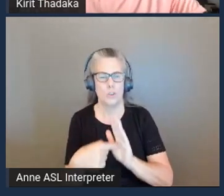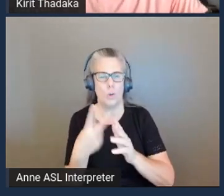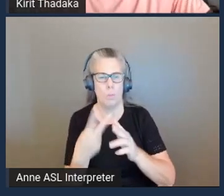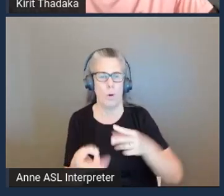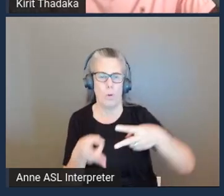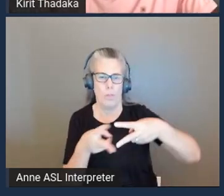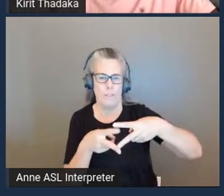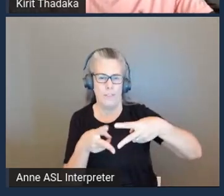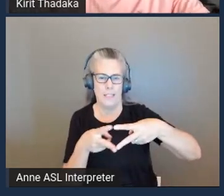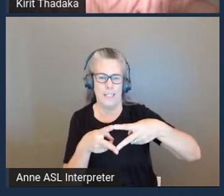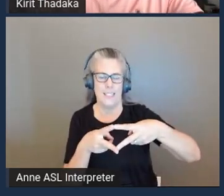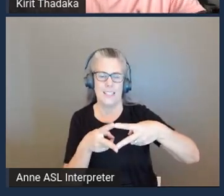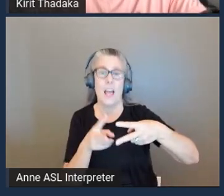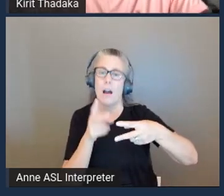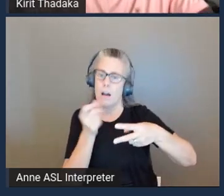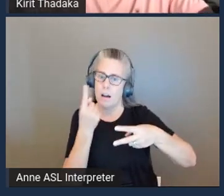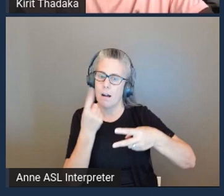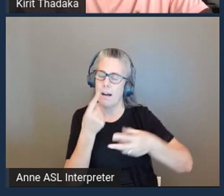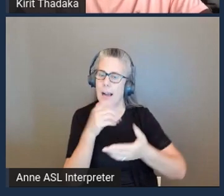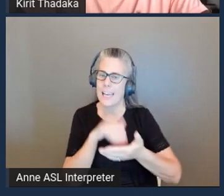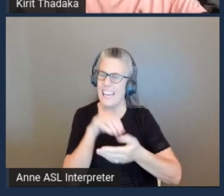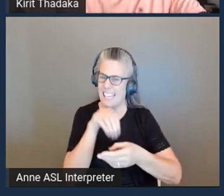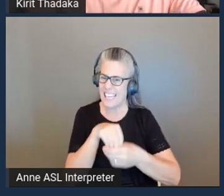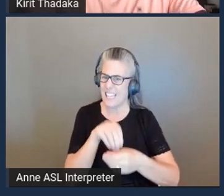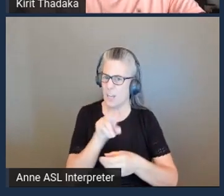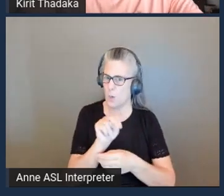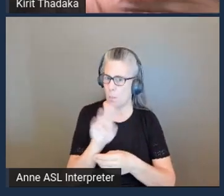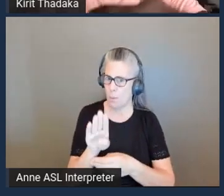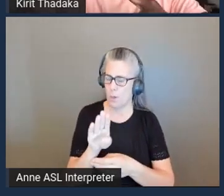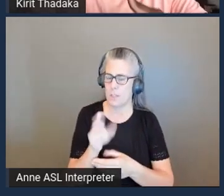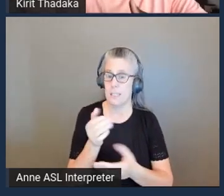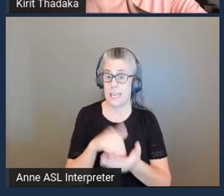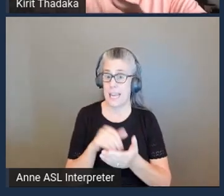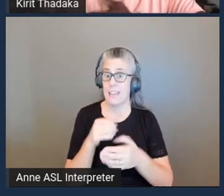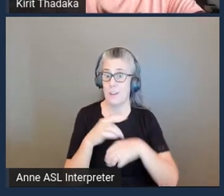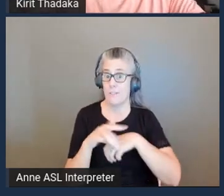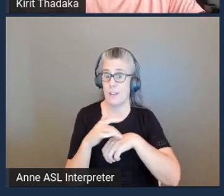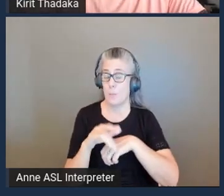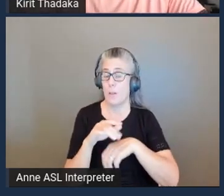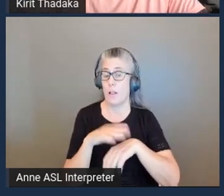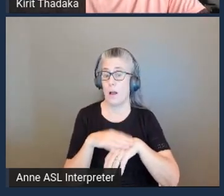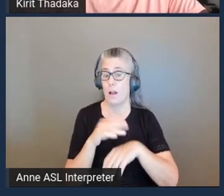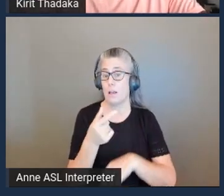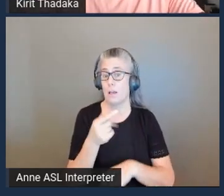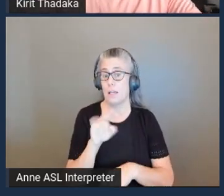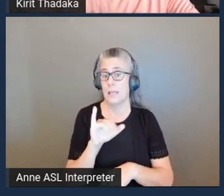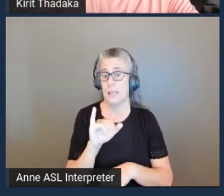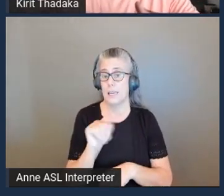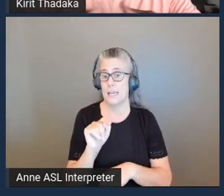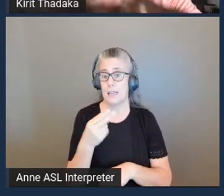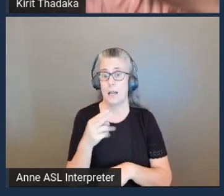And again, both these notebooks are available on GitHub, so I'm gonna walk through the core parts of these notebooks,